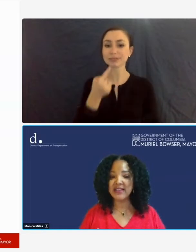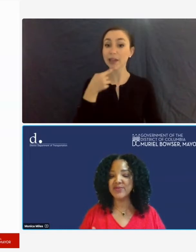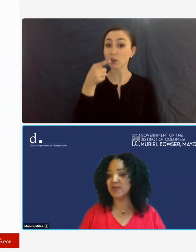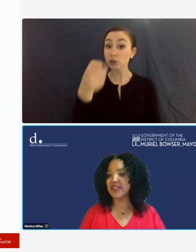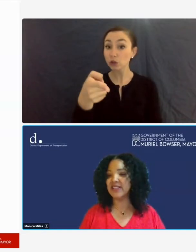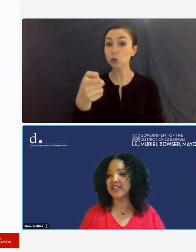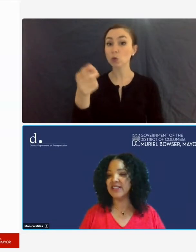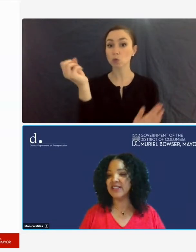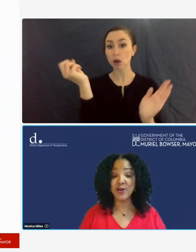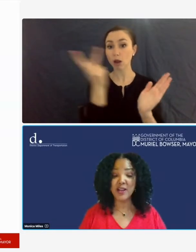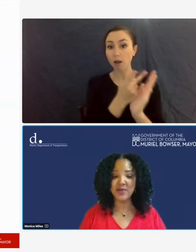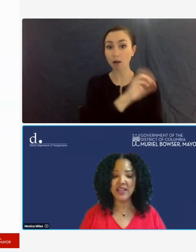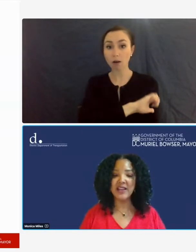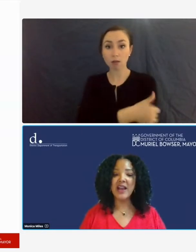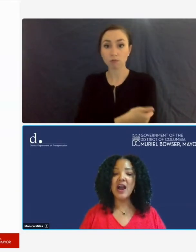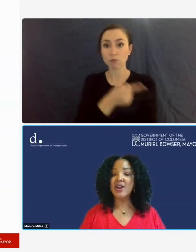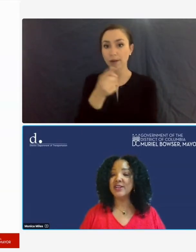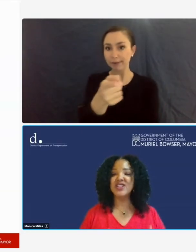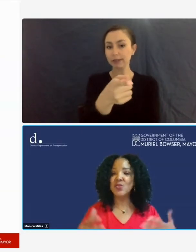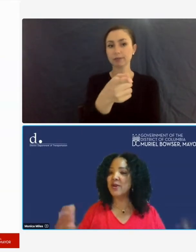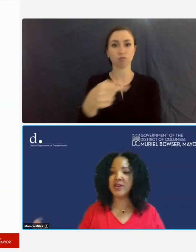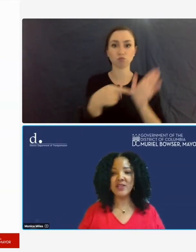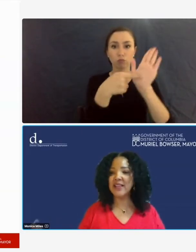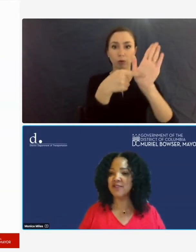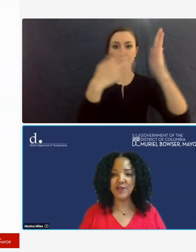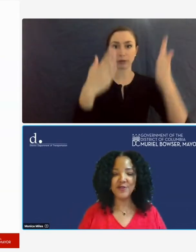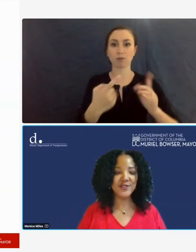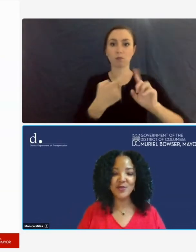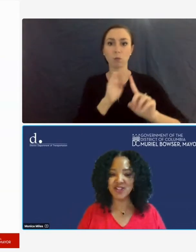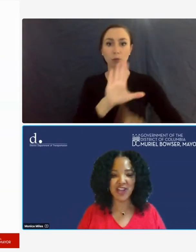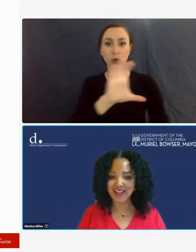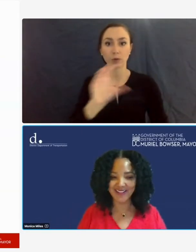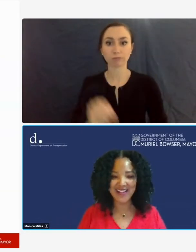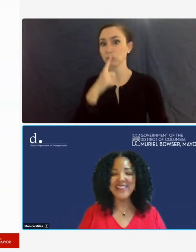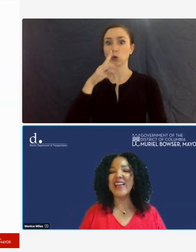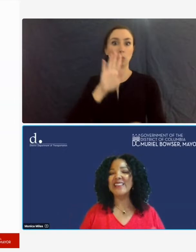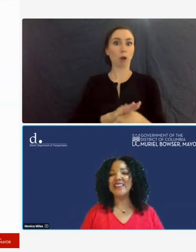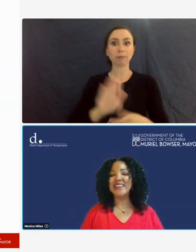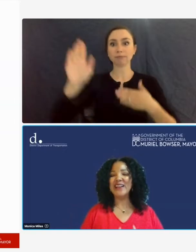representative of your company are swearing on the life of your firstborn child that the